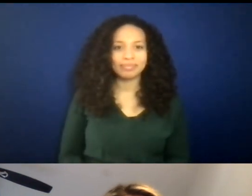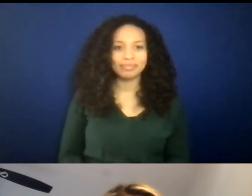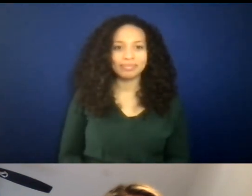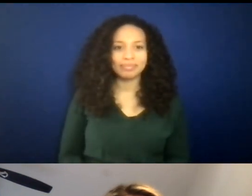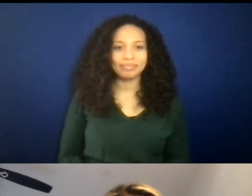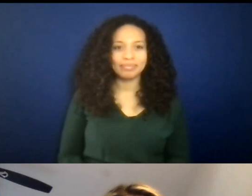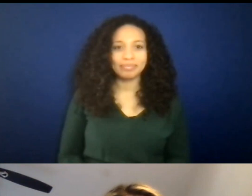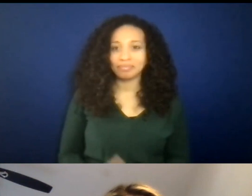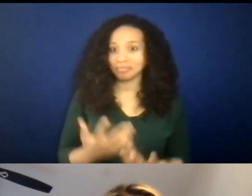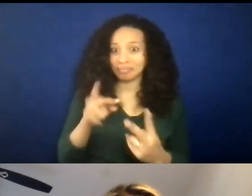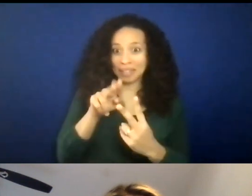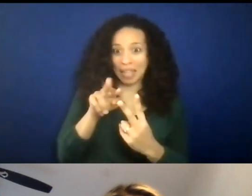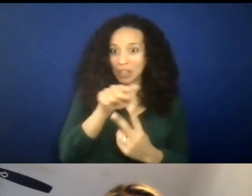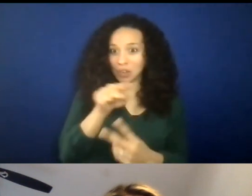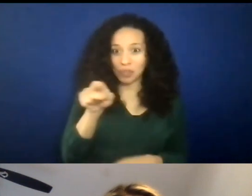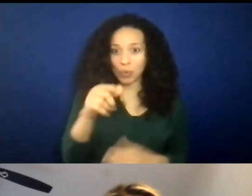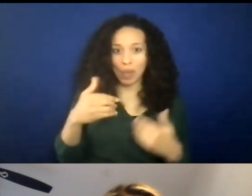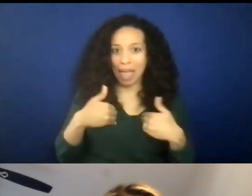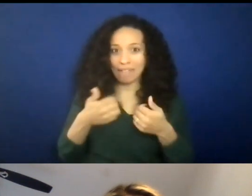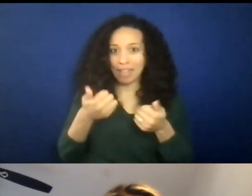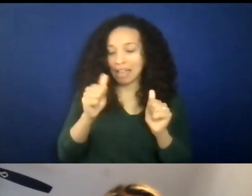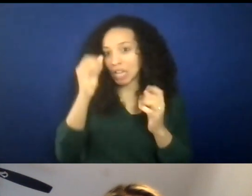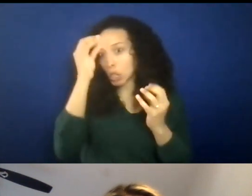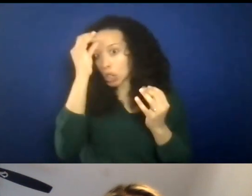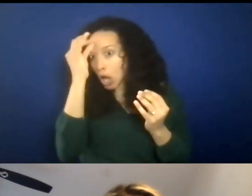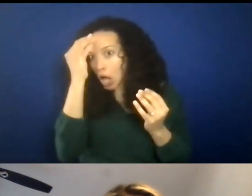If you have any, um, thoughts on, on that one.